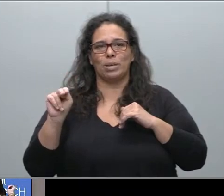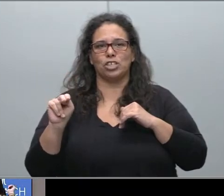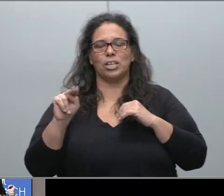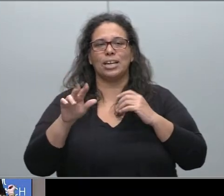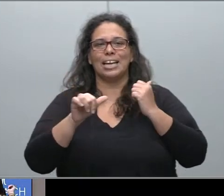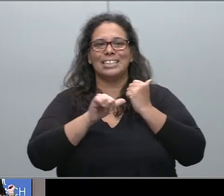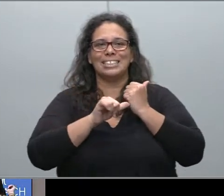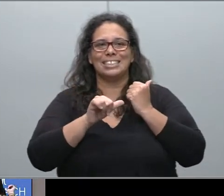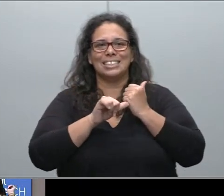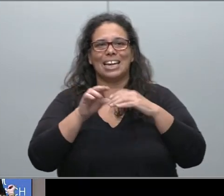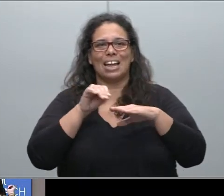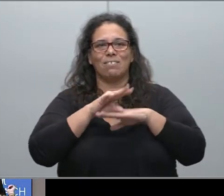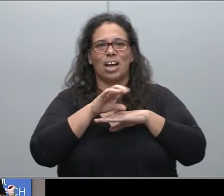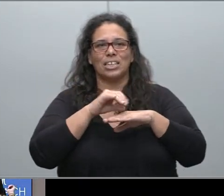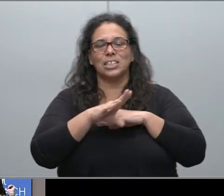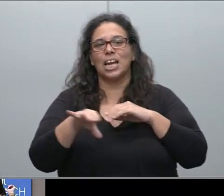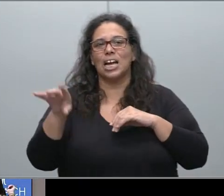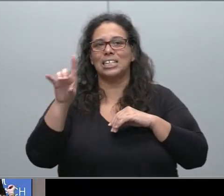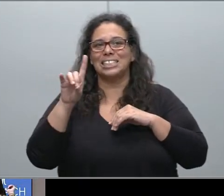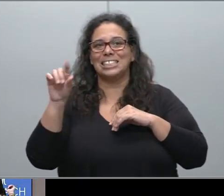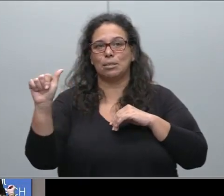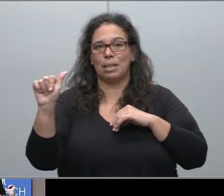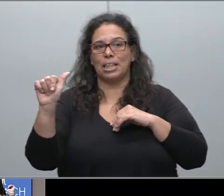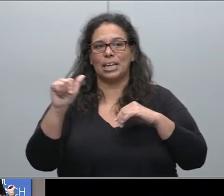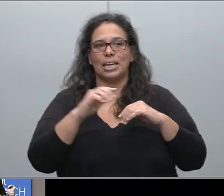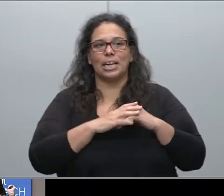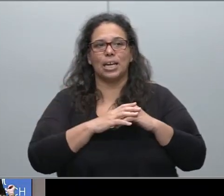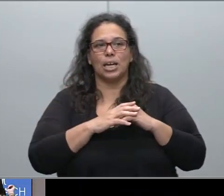You know, a few days, or no, about three weeks ago,